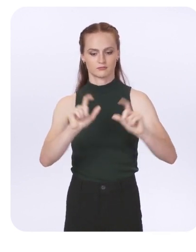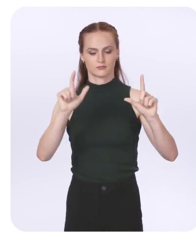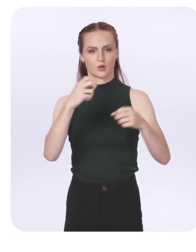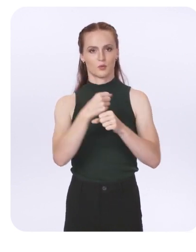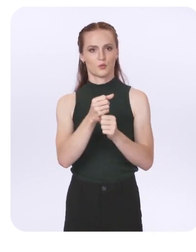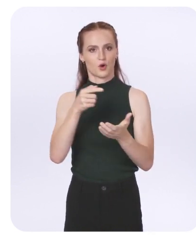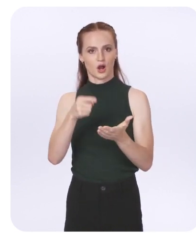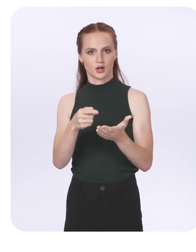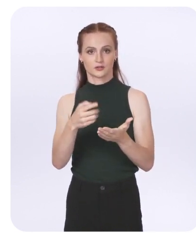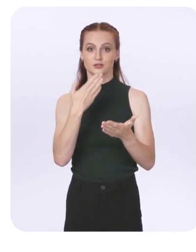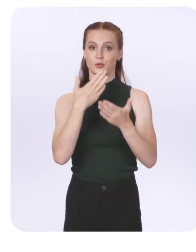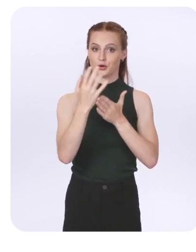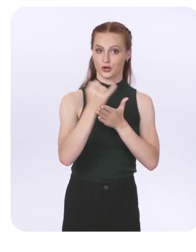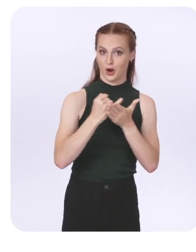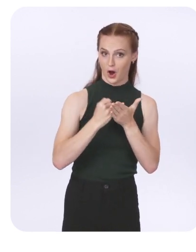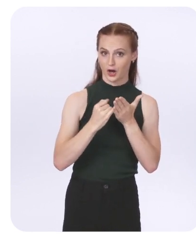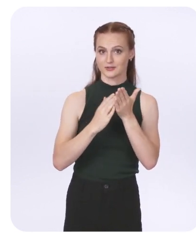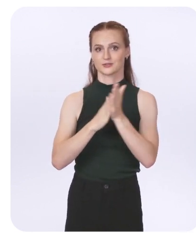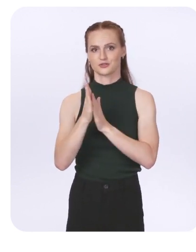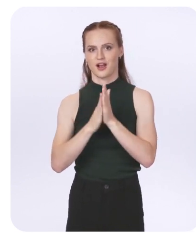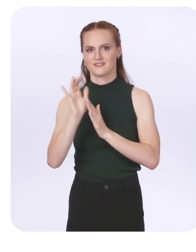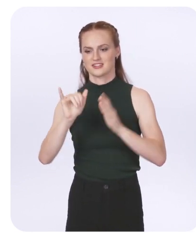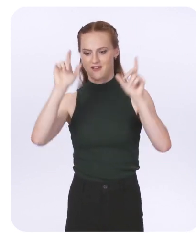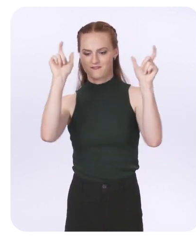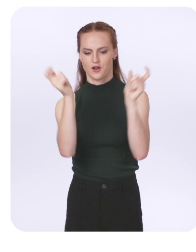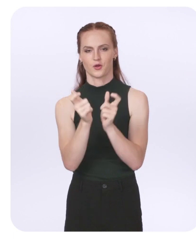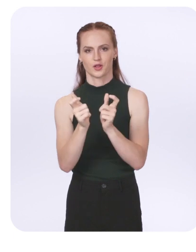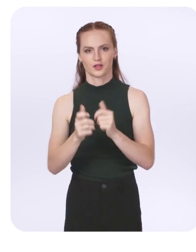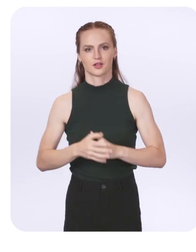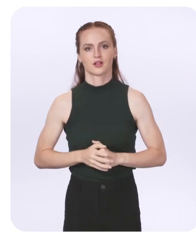you could have an award winning trailer, but nobody would actually see it.